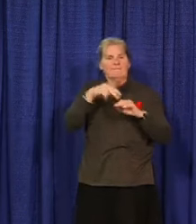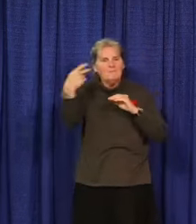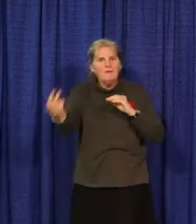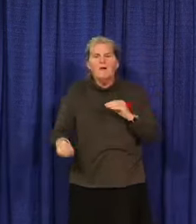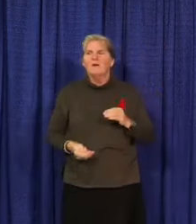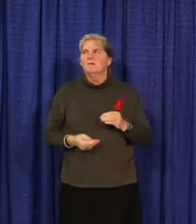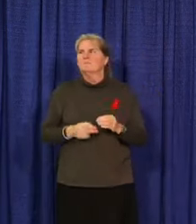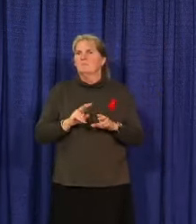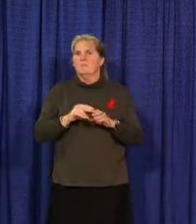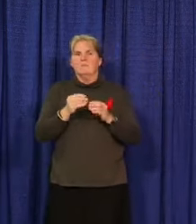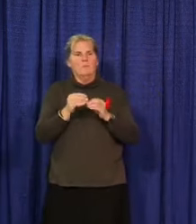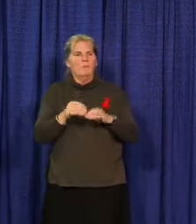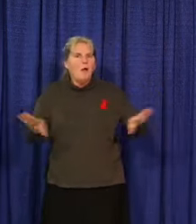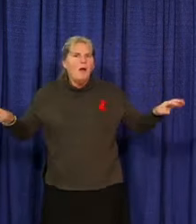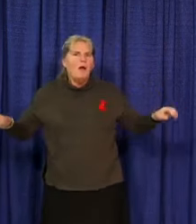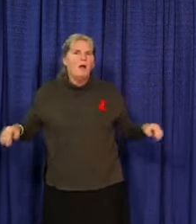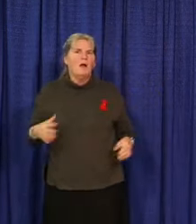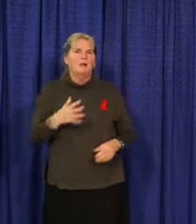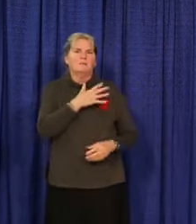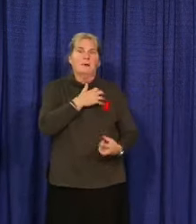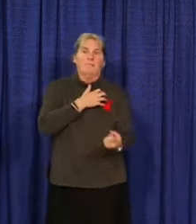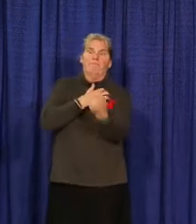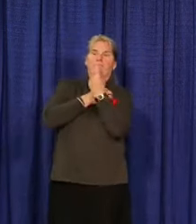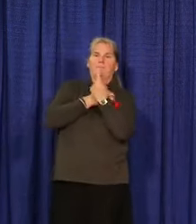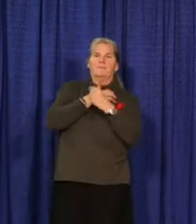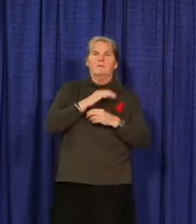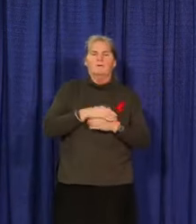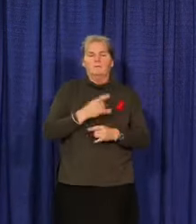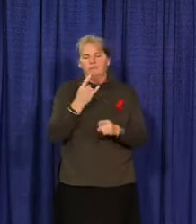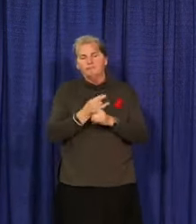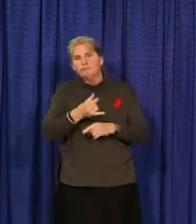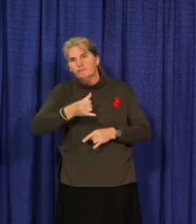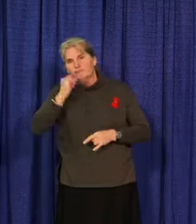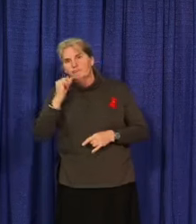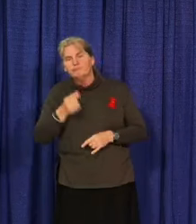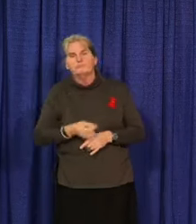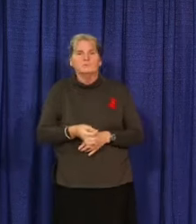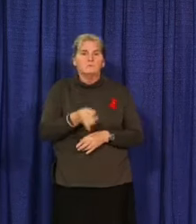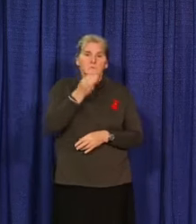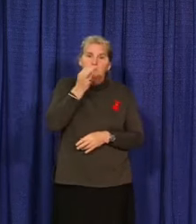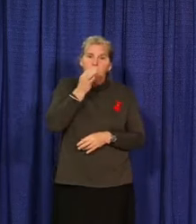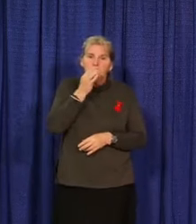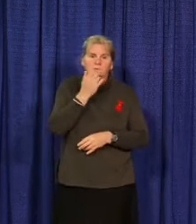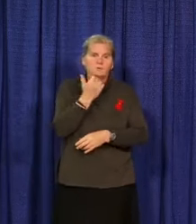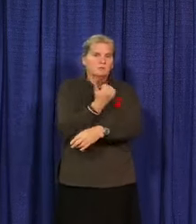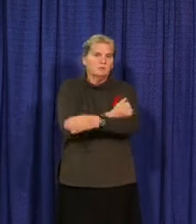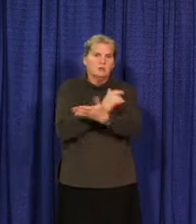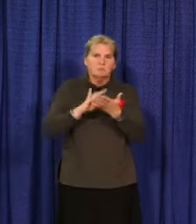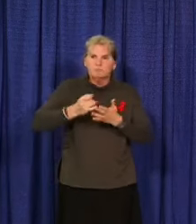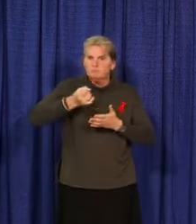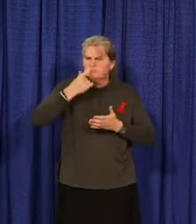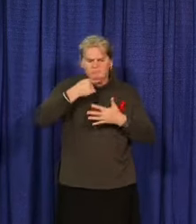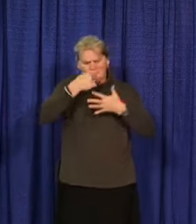A fall, getting lost, a bear encounter, having a drink, smoking pot or taking drugs each